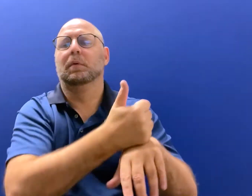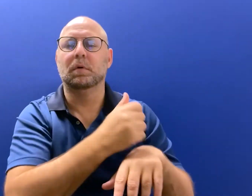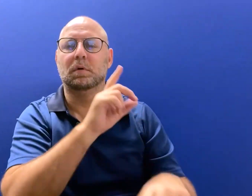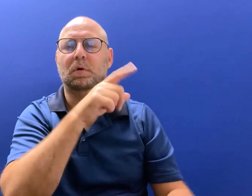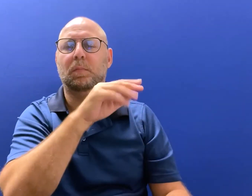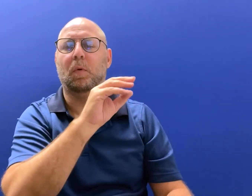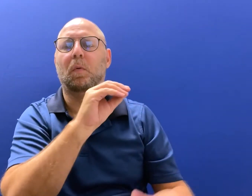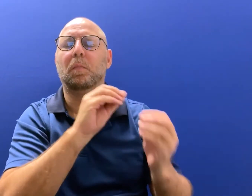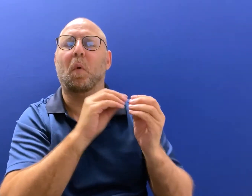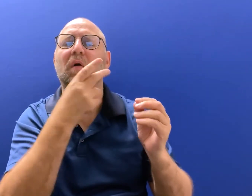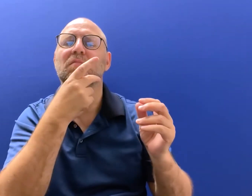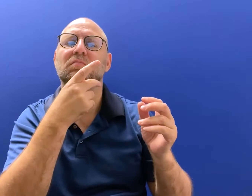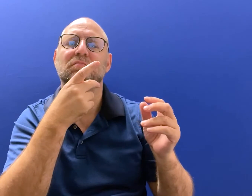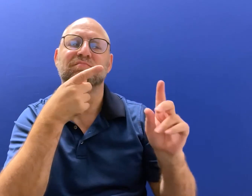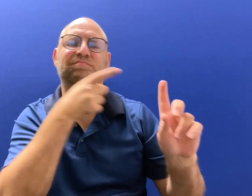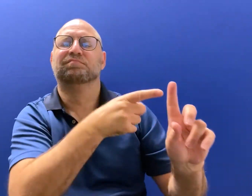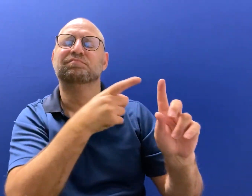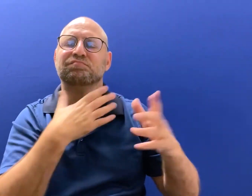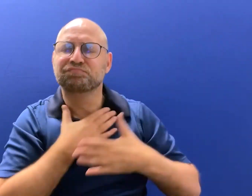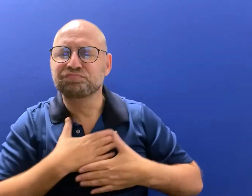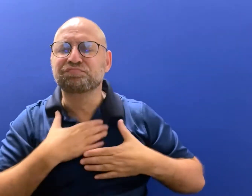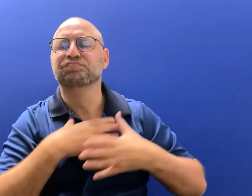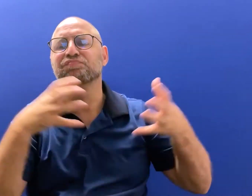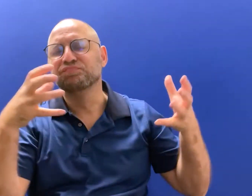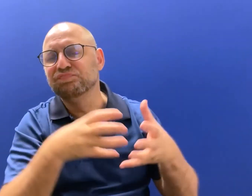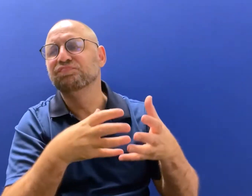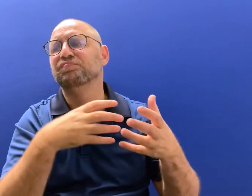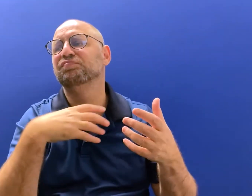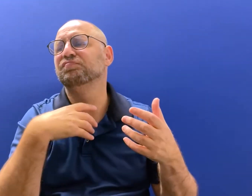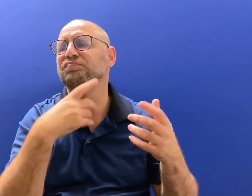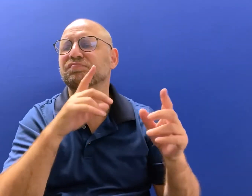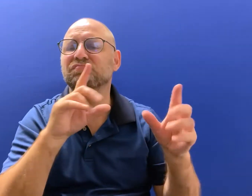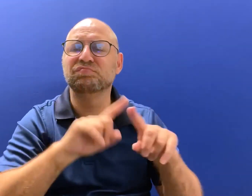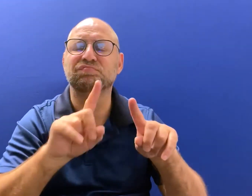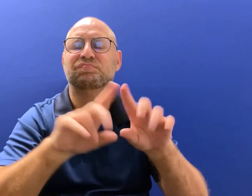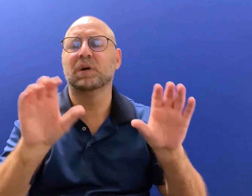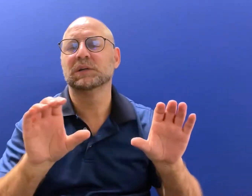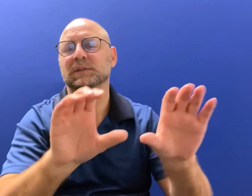DMQO was created purely for entertainment, get-togethers, and various activities.